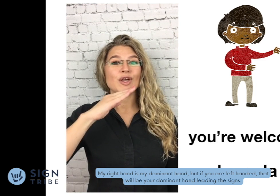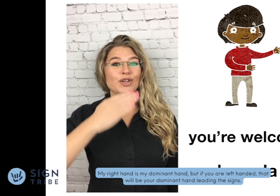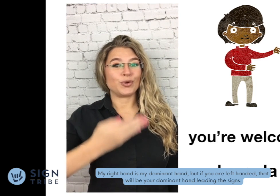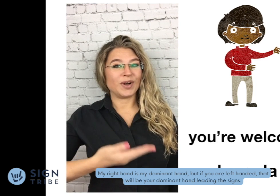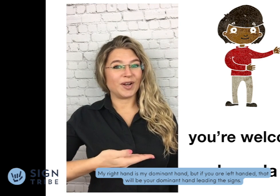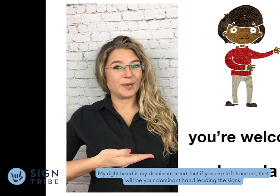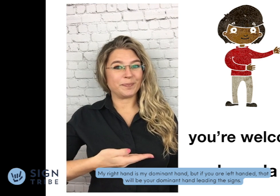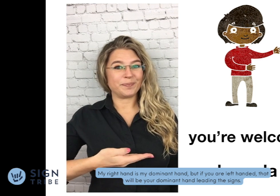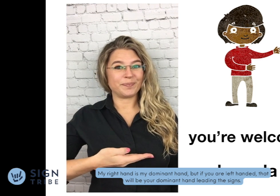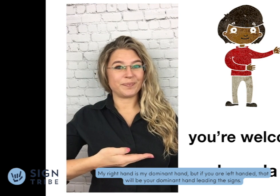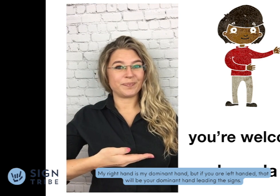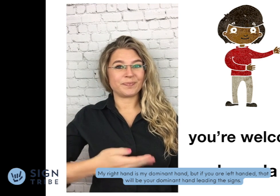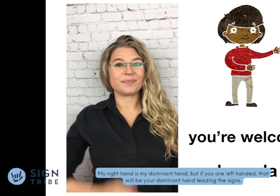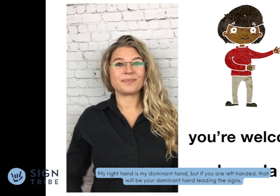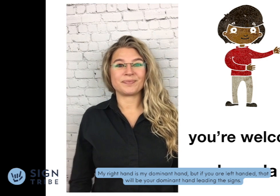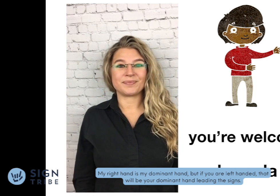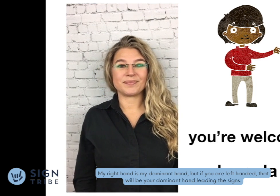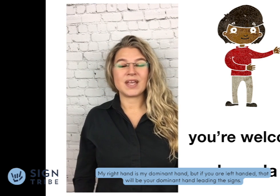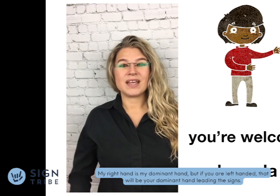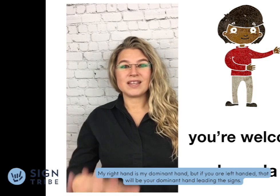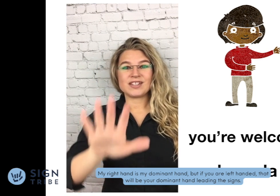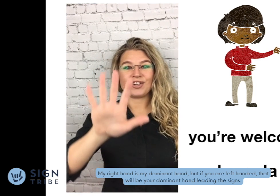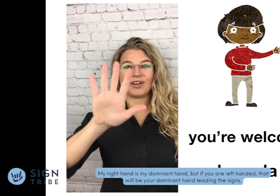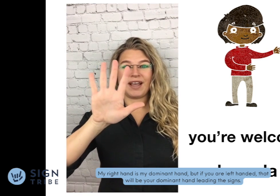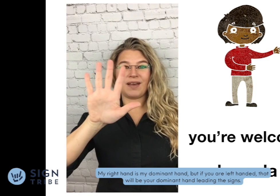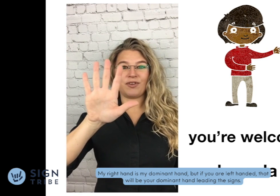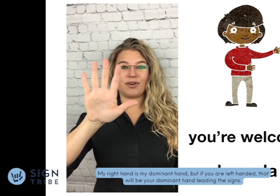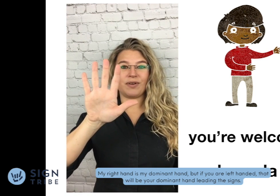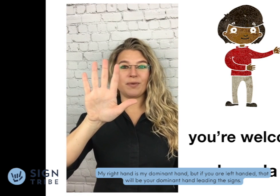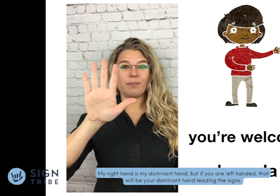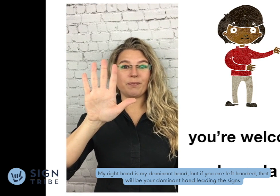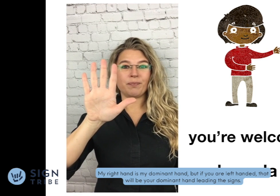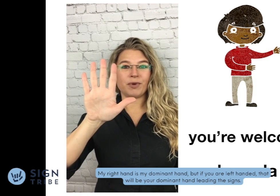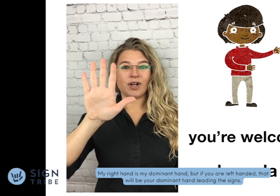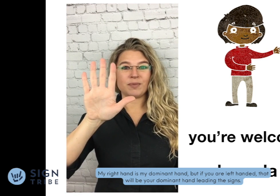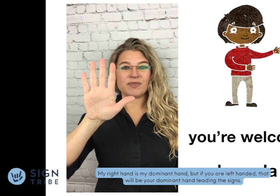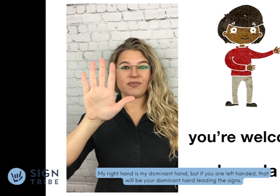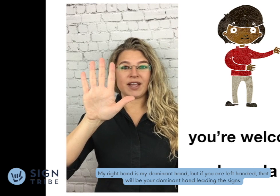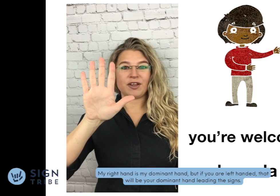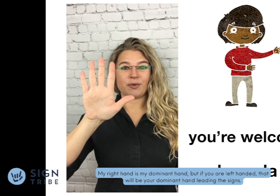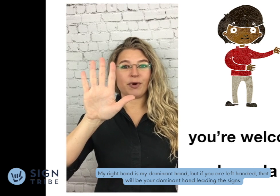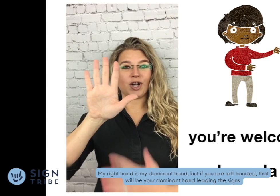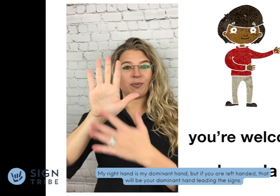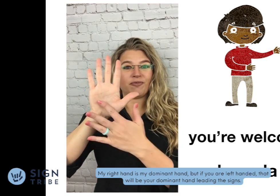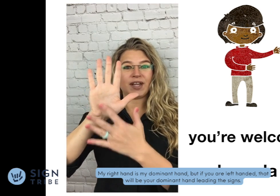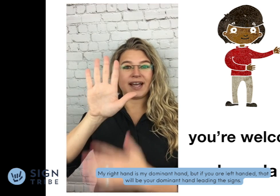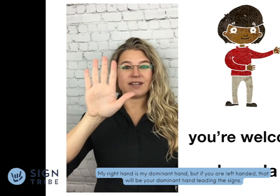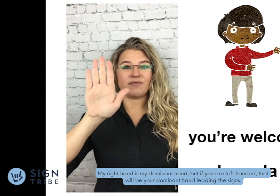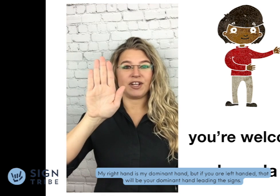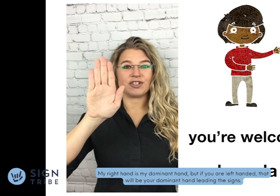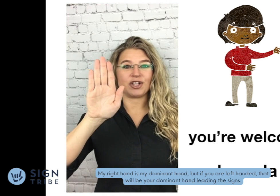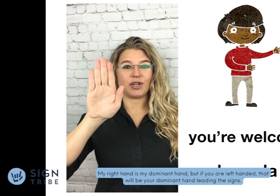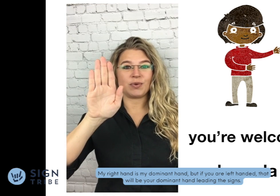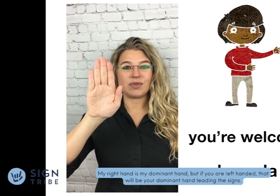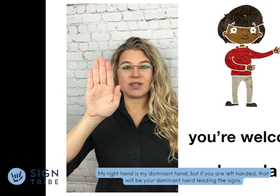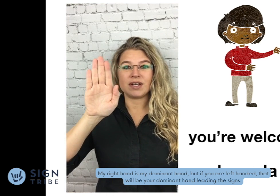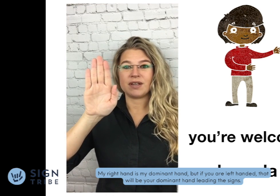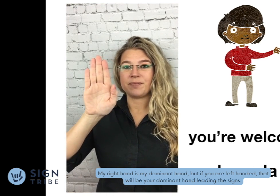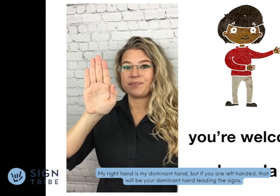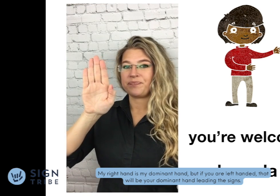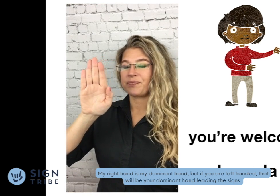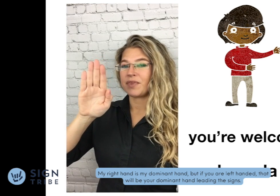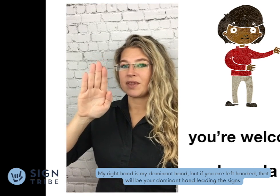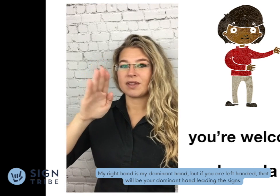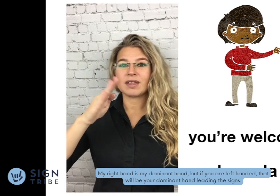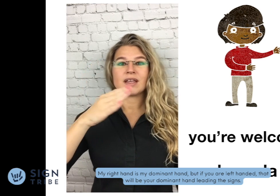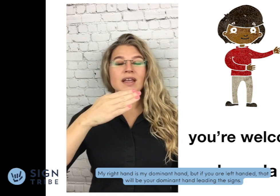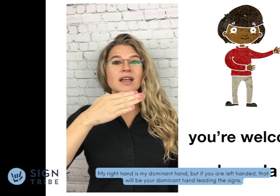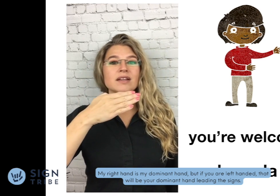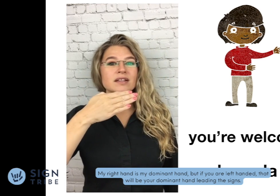You're welcome. So you're going to have your palms, your palm flat, fingers closed,